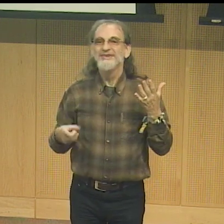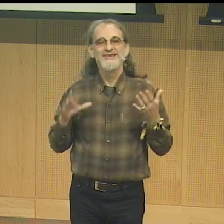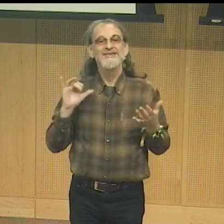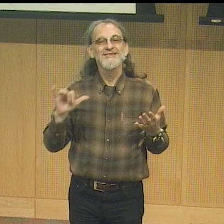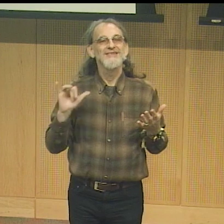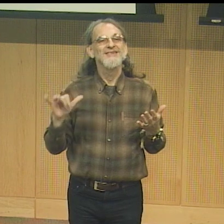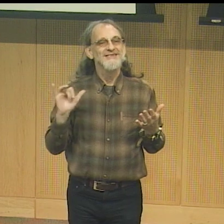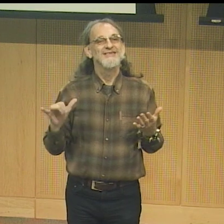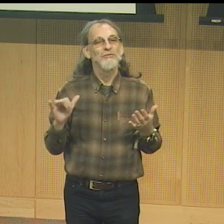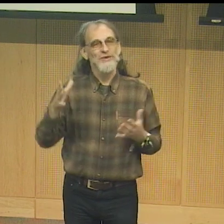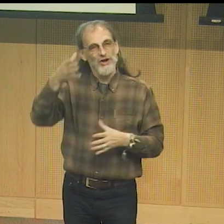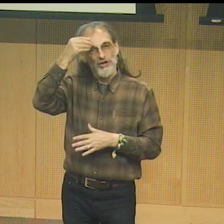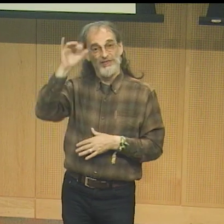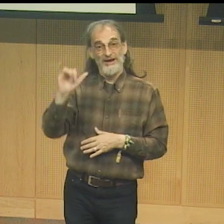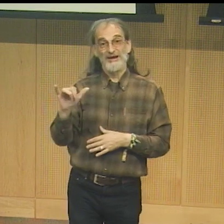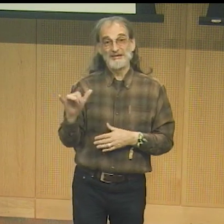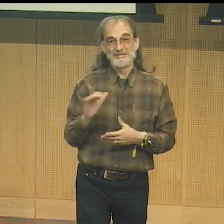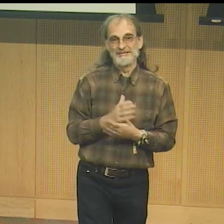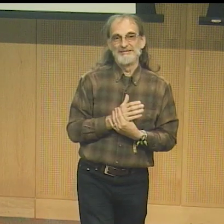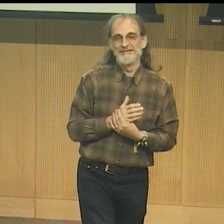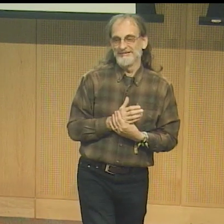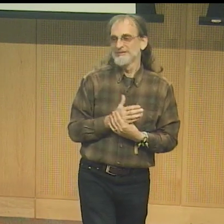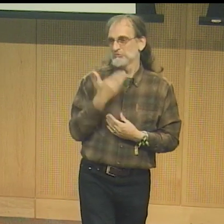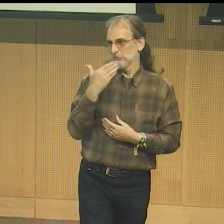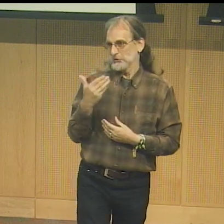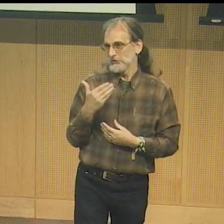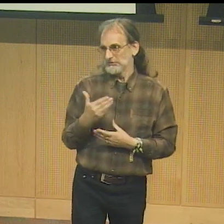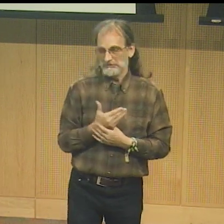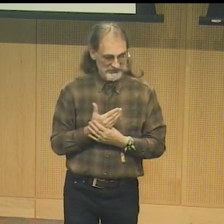that that's where you're from, then the colonialization will then...